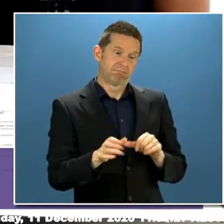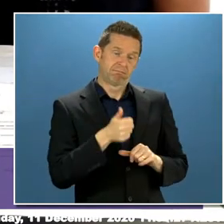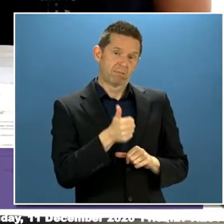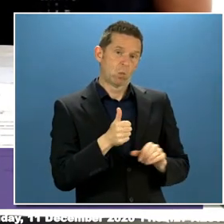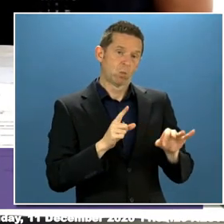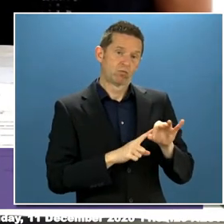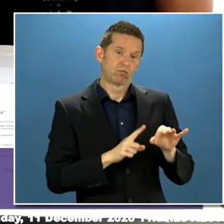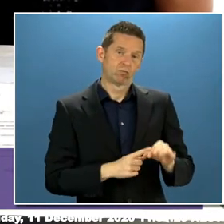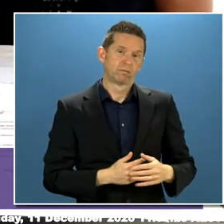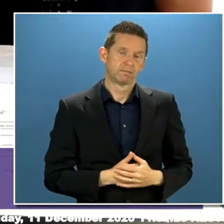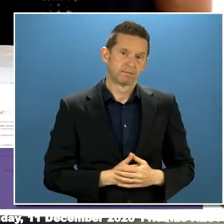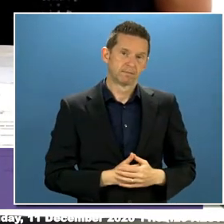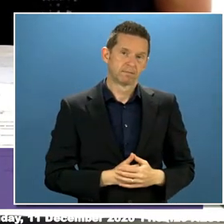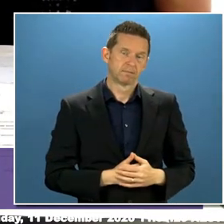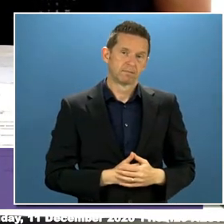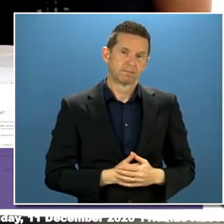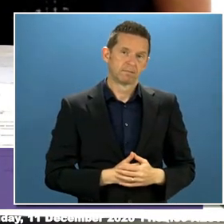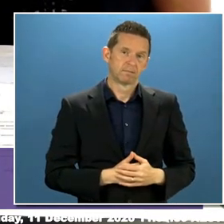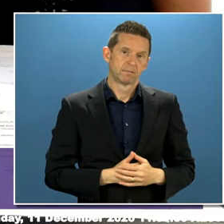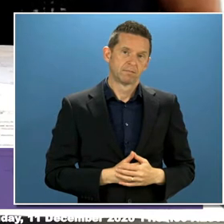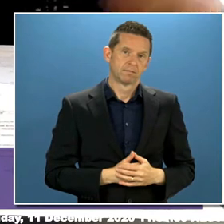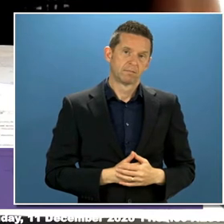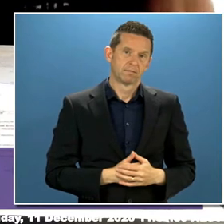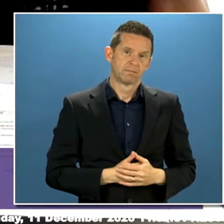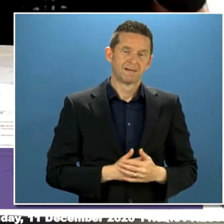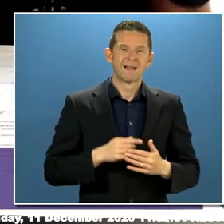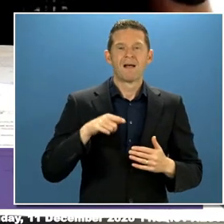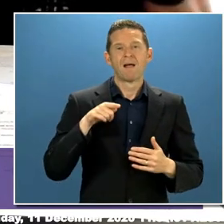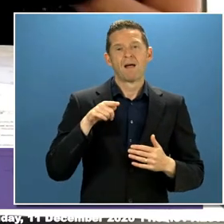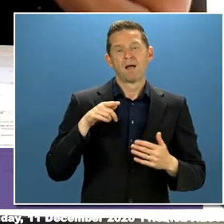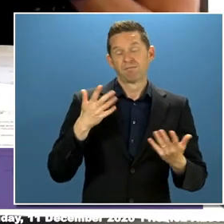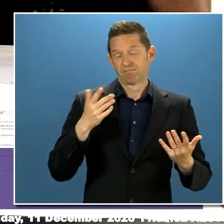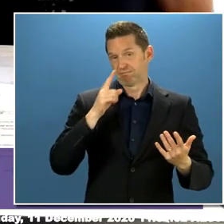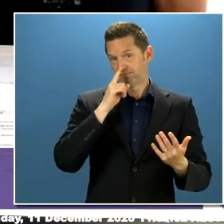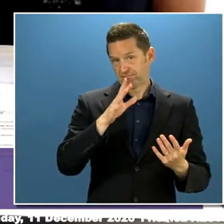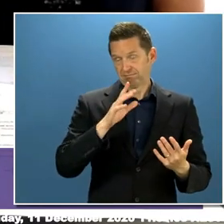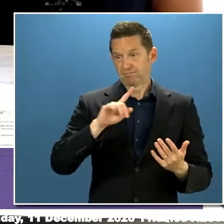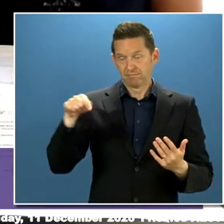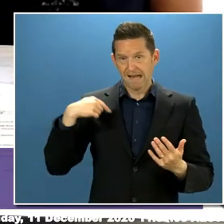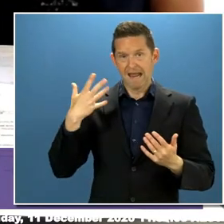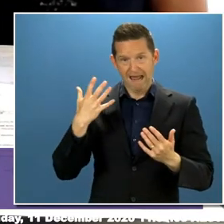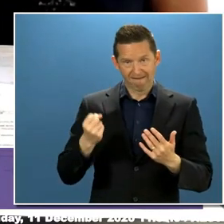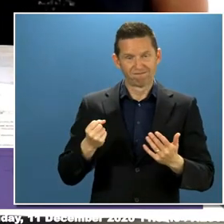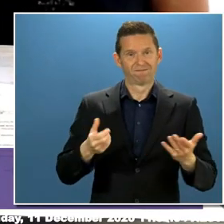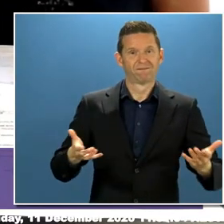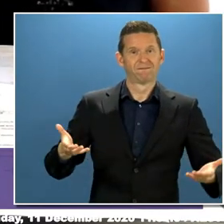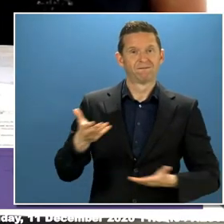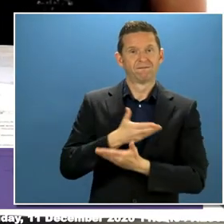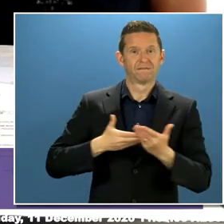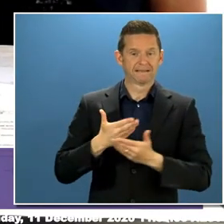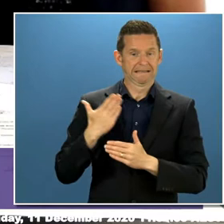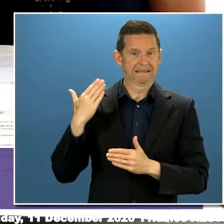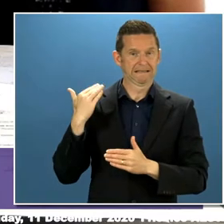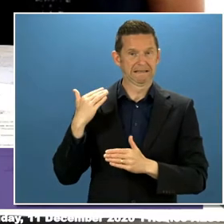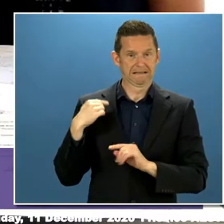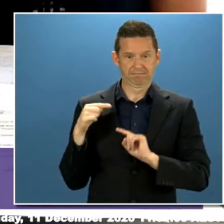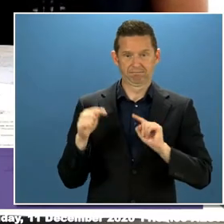The answer is, in a conversation we just had prior to coming into this session